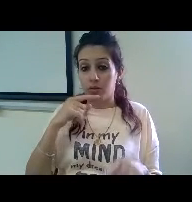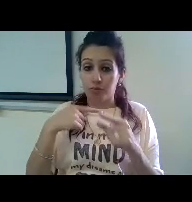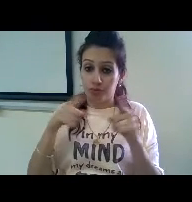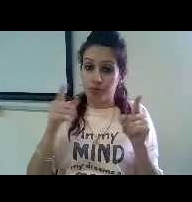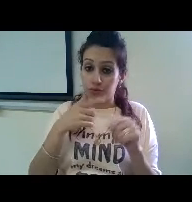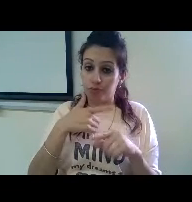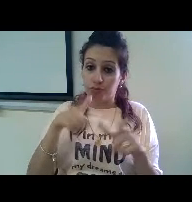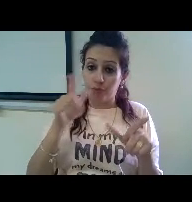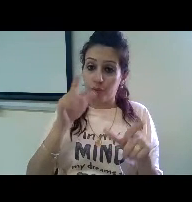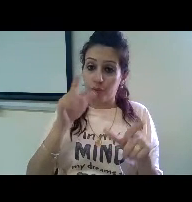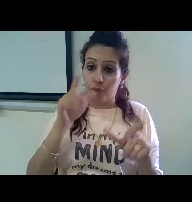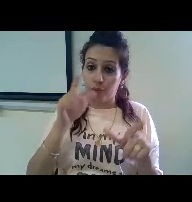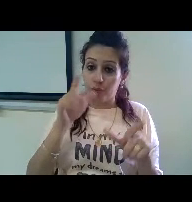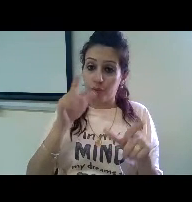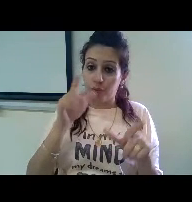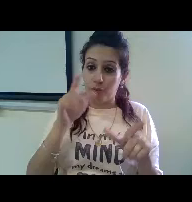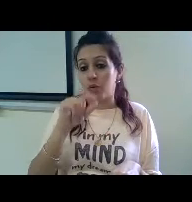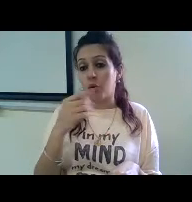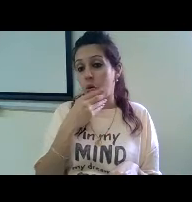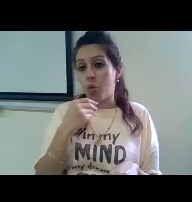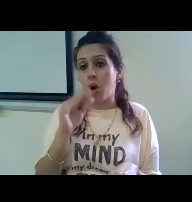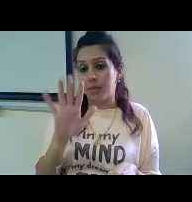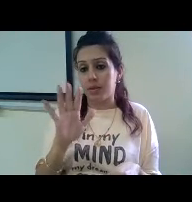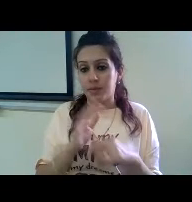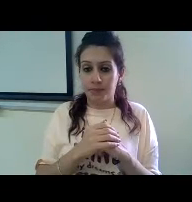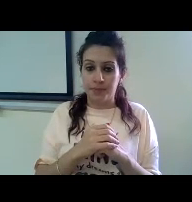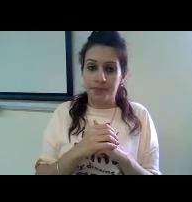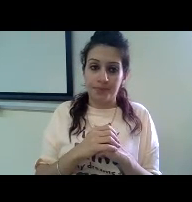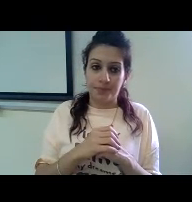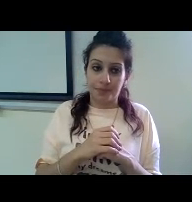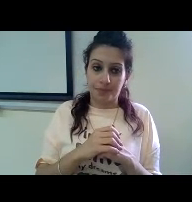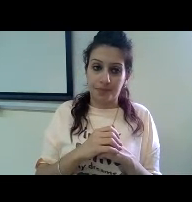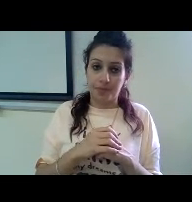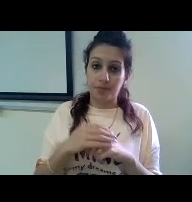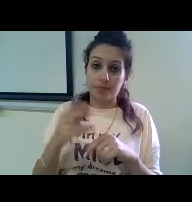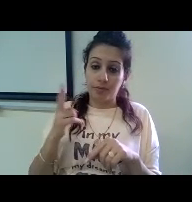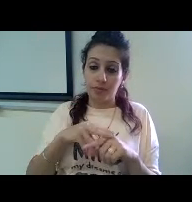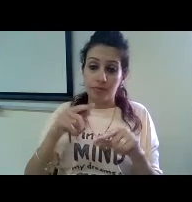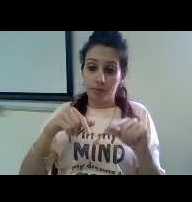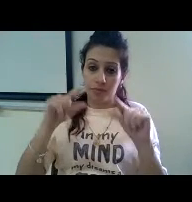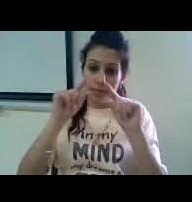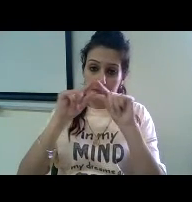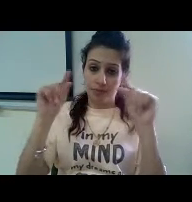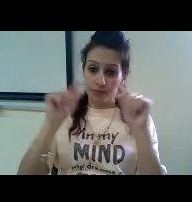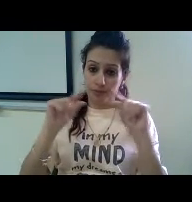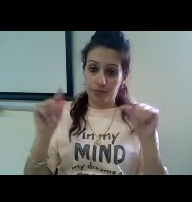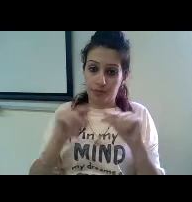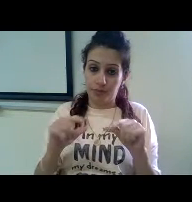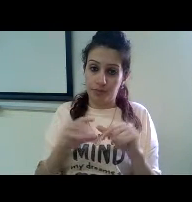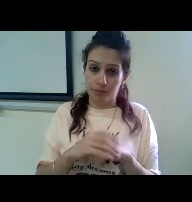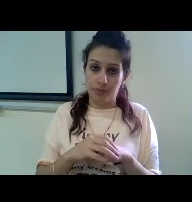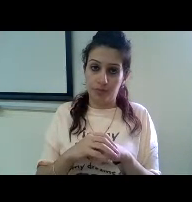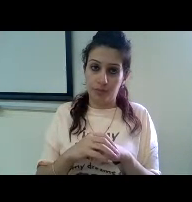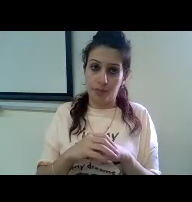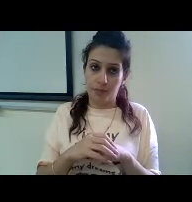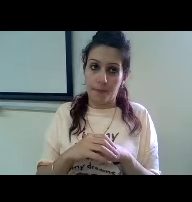Homeschooling is a very conscious, very important decision that some people make.